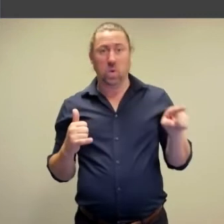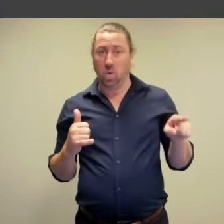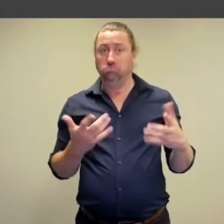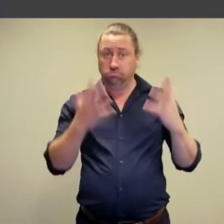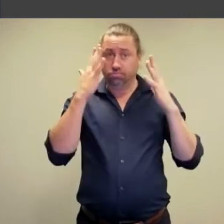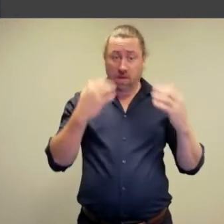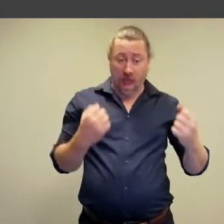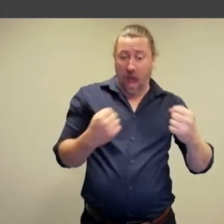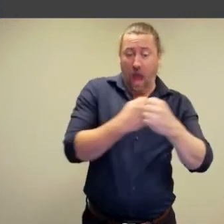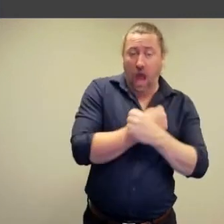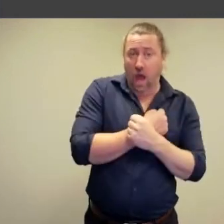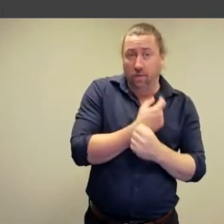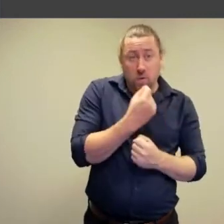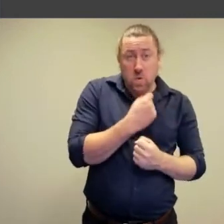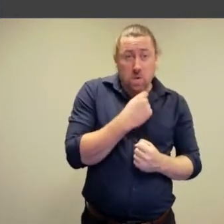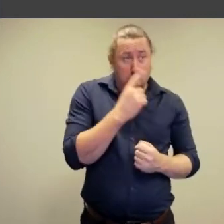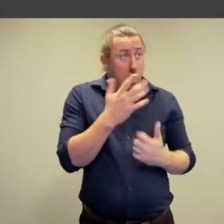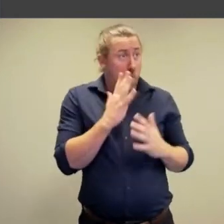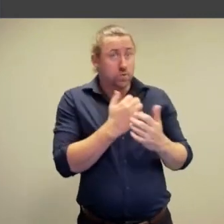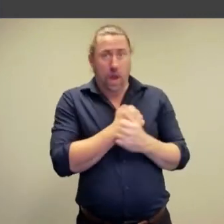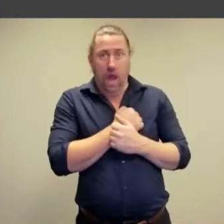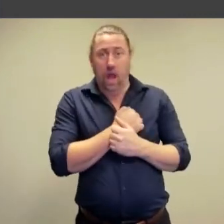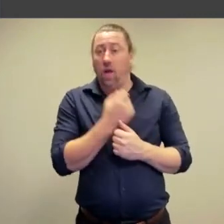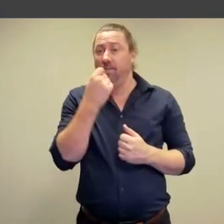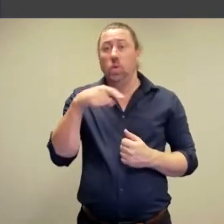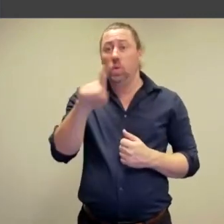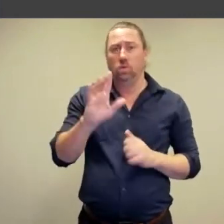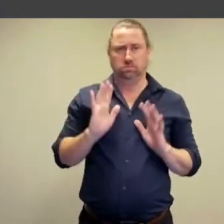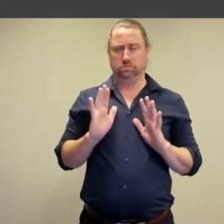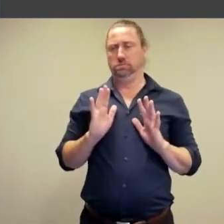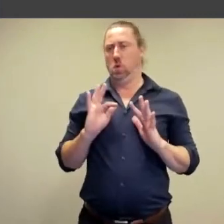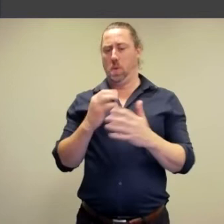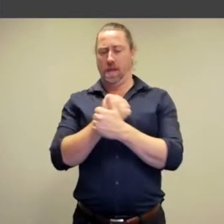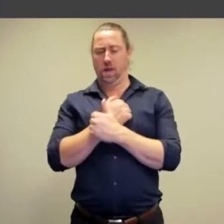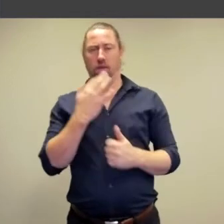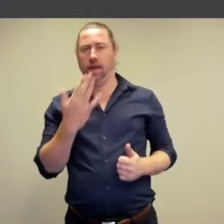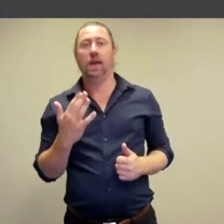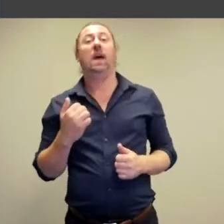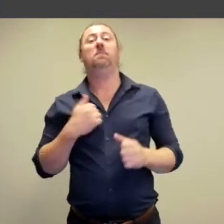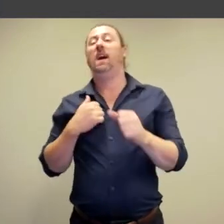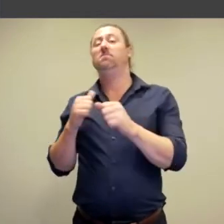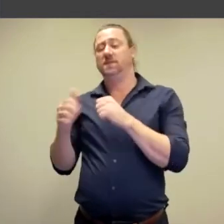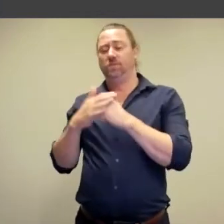hug and some of us don't ever like hugs.